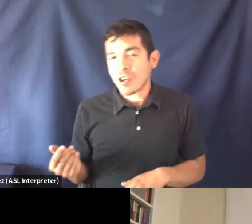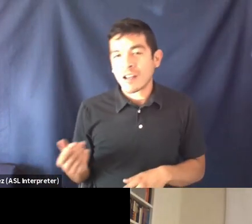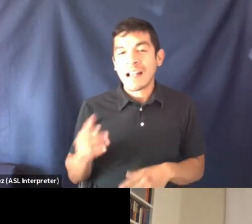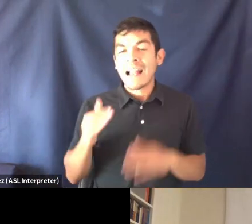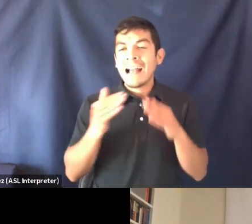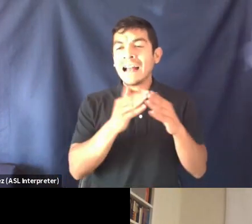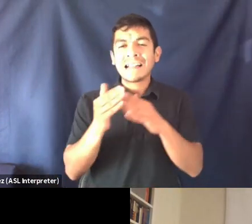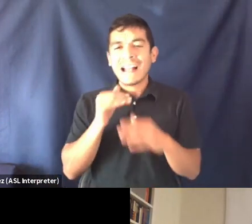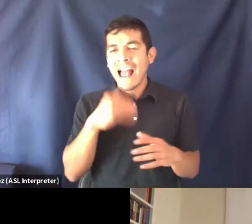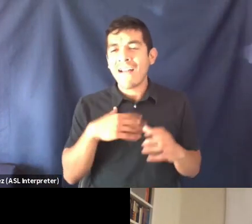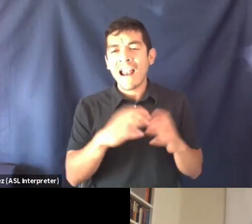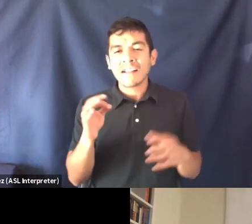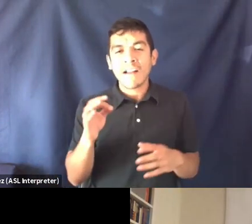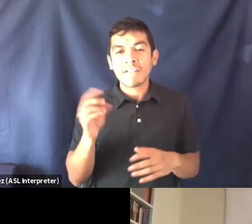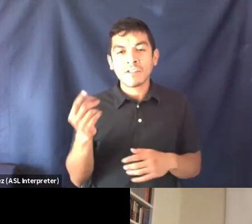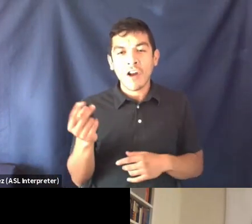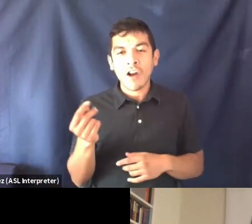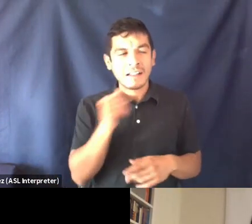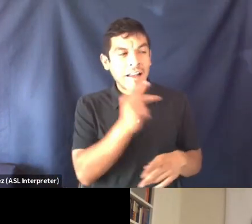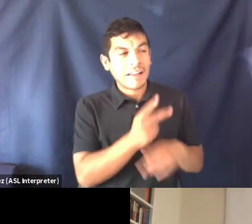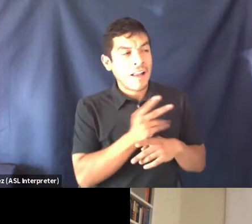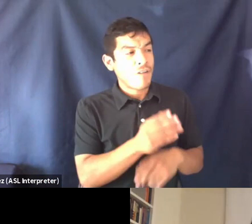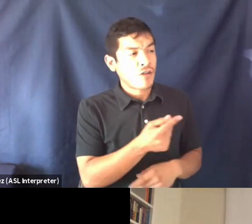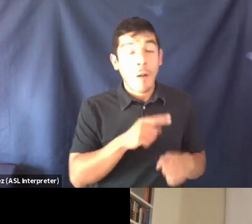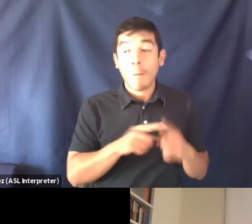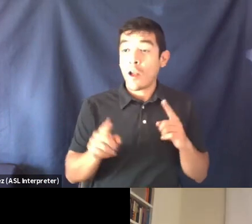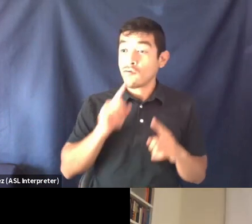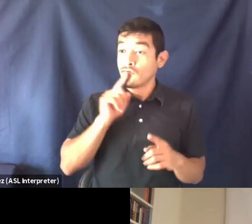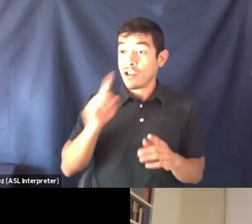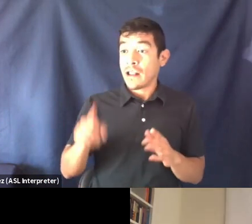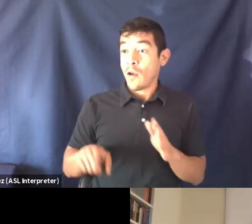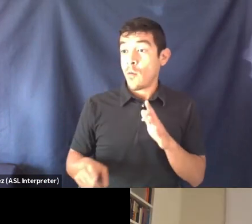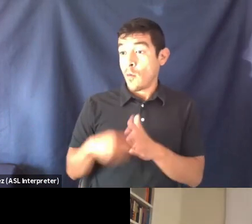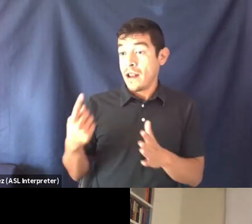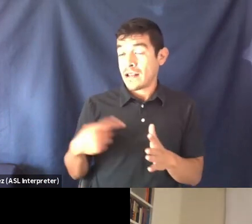but it really, when I went to Turkey and told people "Oh, back where I'm from, they kill millions of dogs,